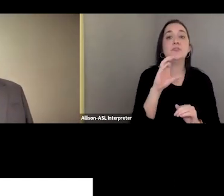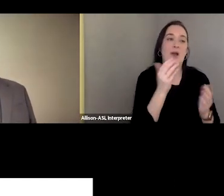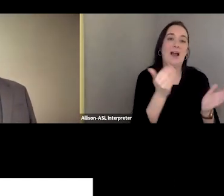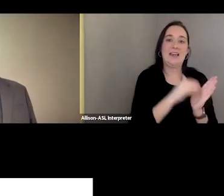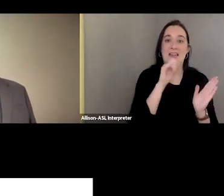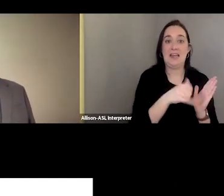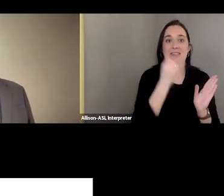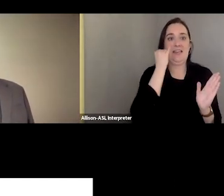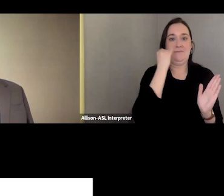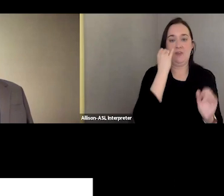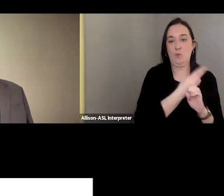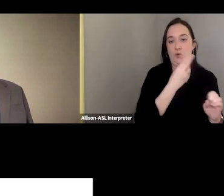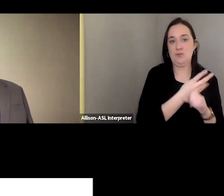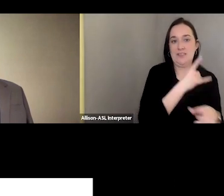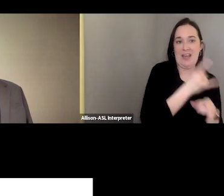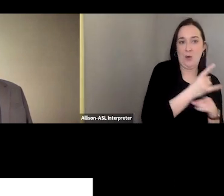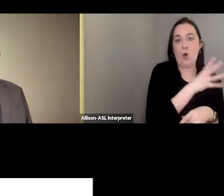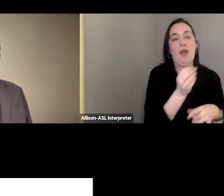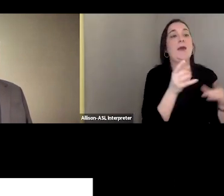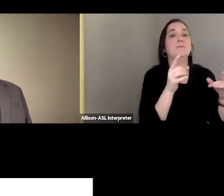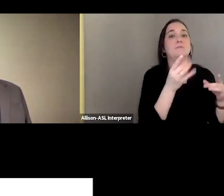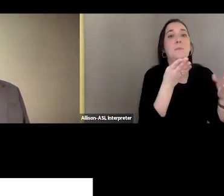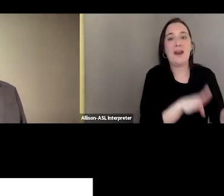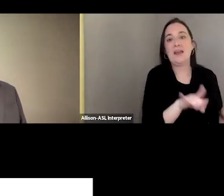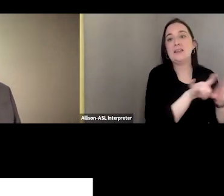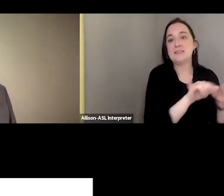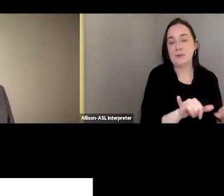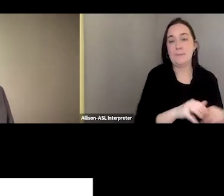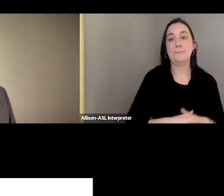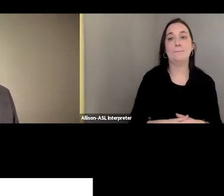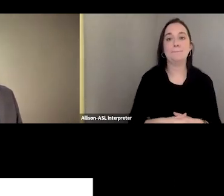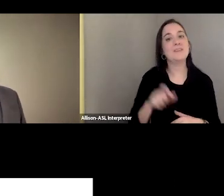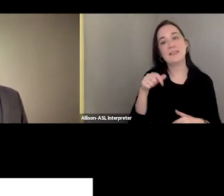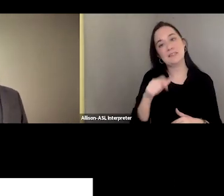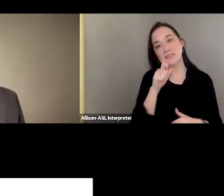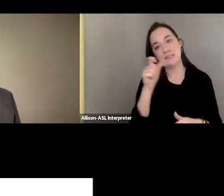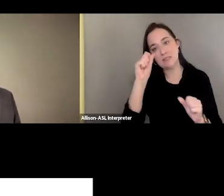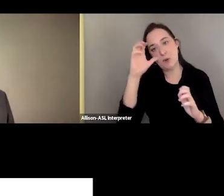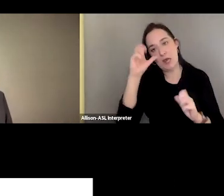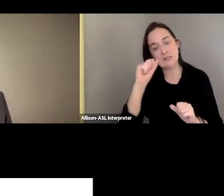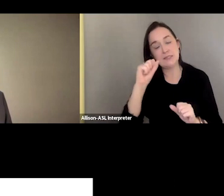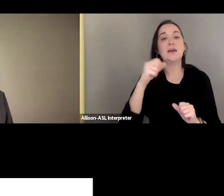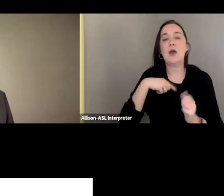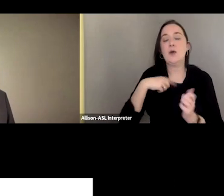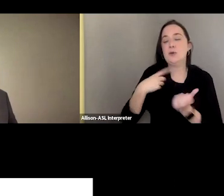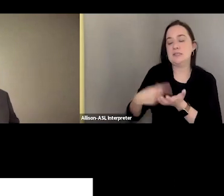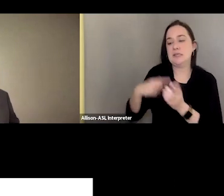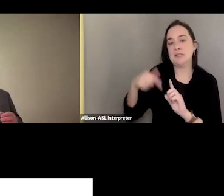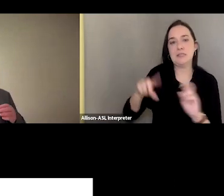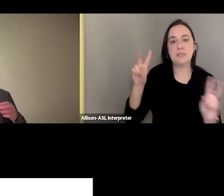And so there was this particular relationship. And this is really not surprising. I was discussing this last night in some other presentation with someone.